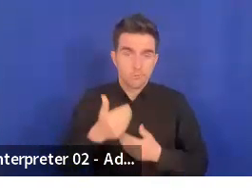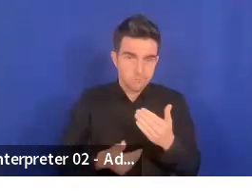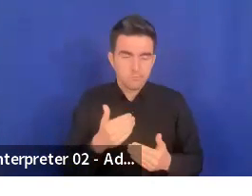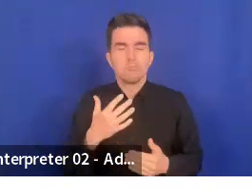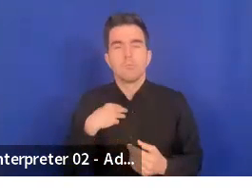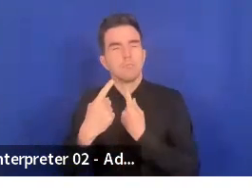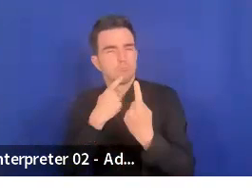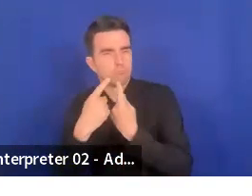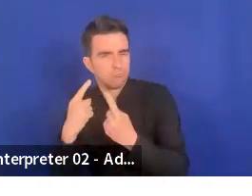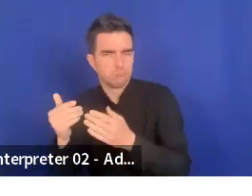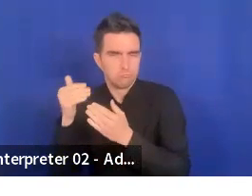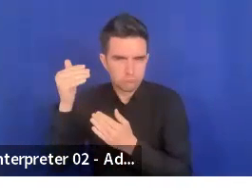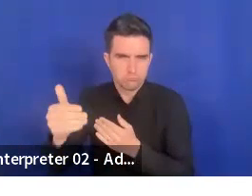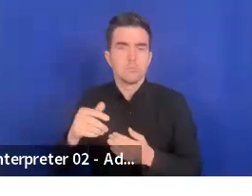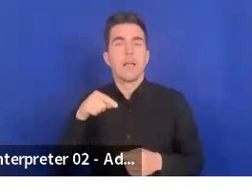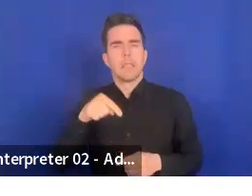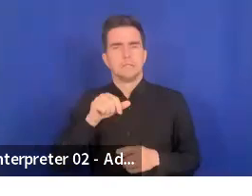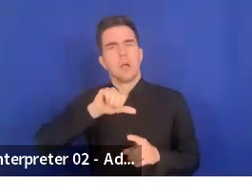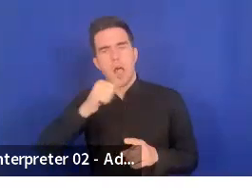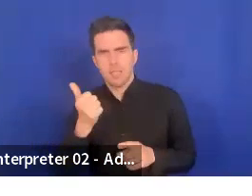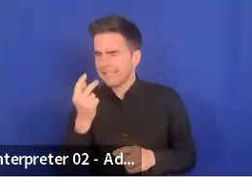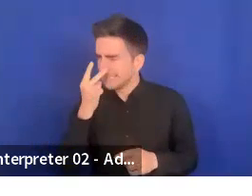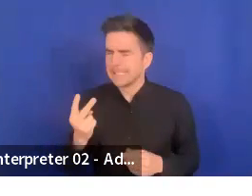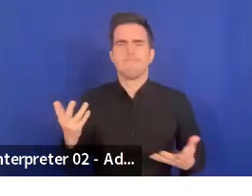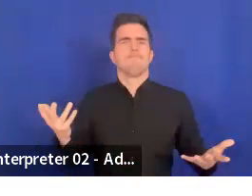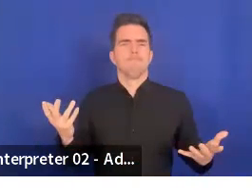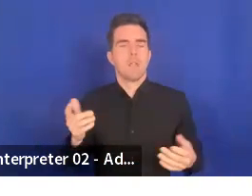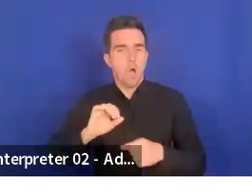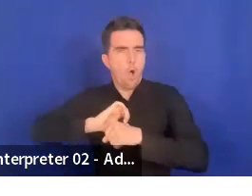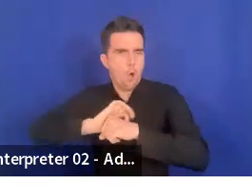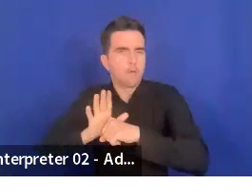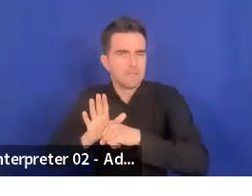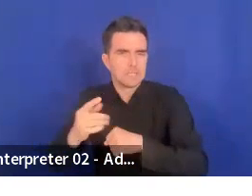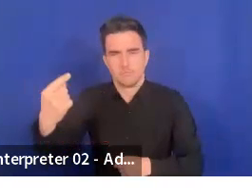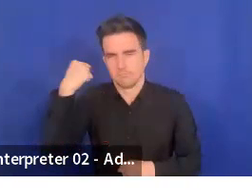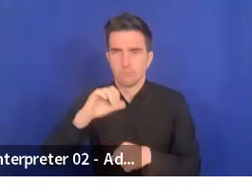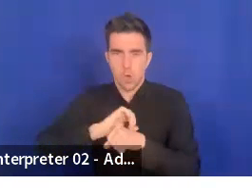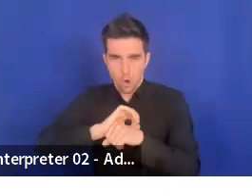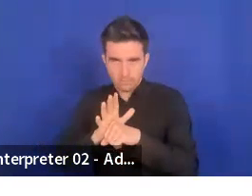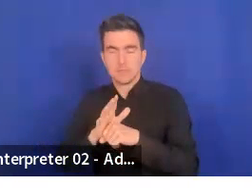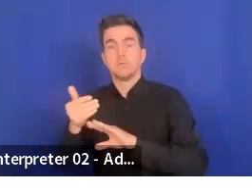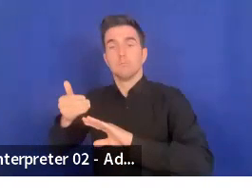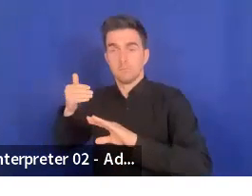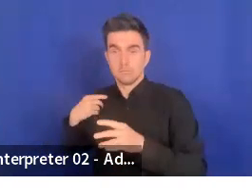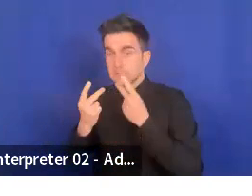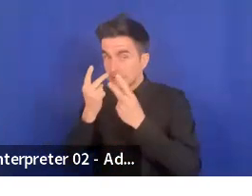before but we've seen if COVID that it's it needed to be even strengthened further, so